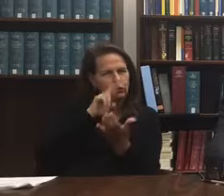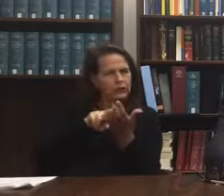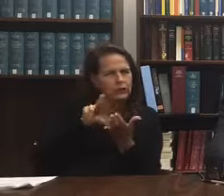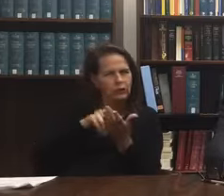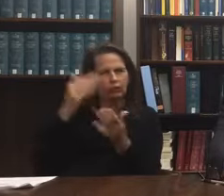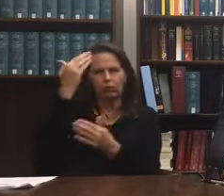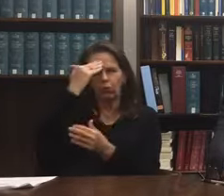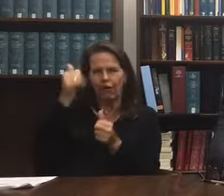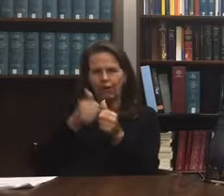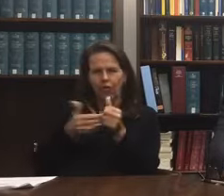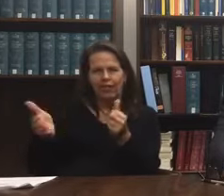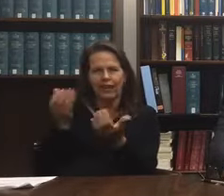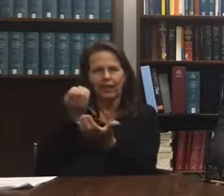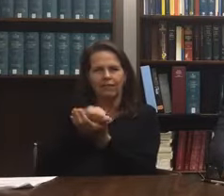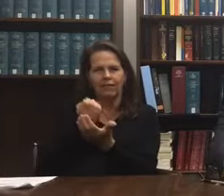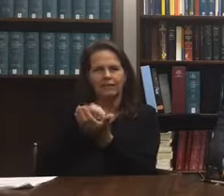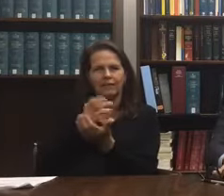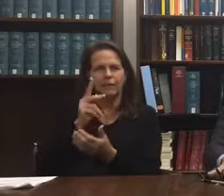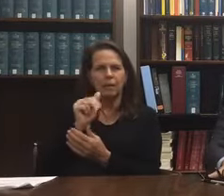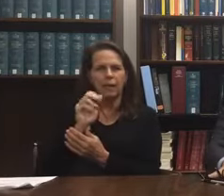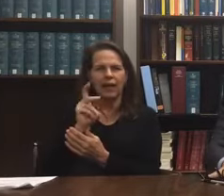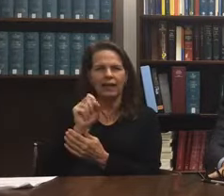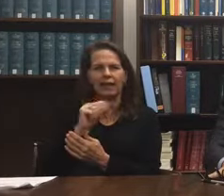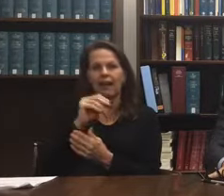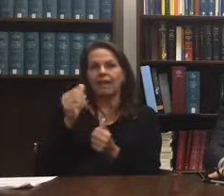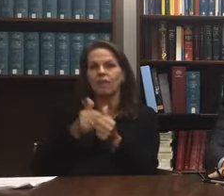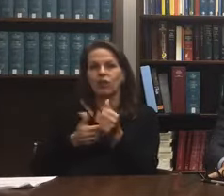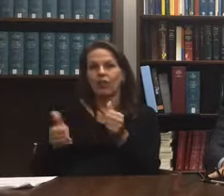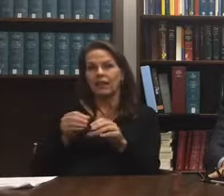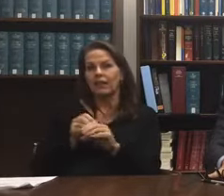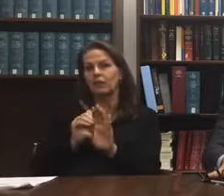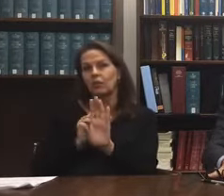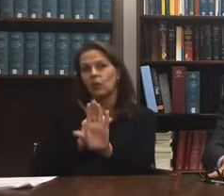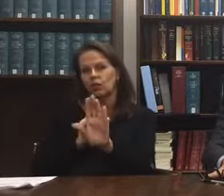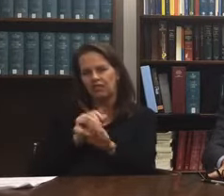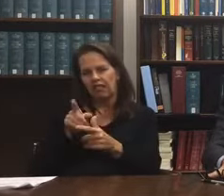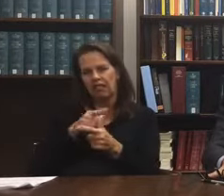in there evidence packet and everything that's in yours then you you have a big